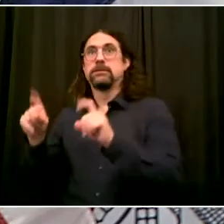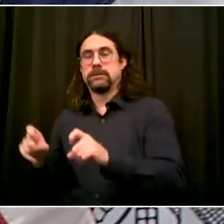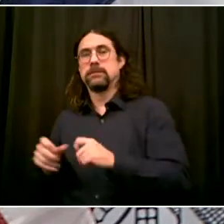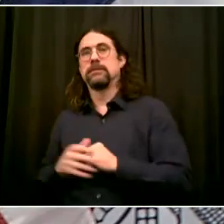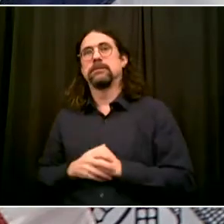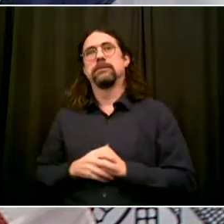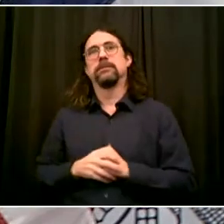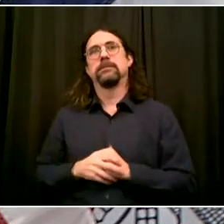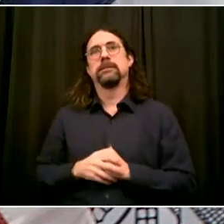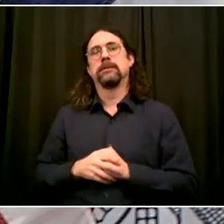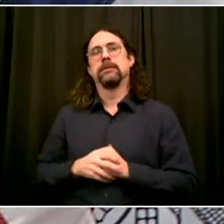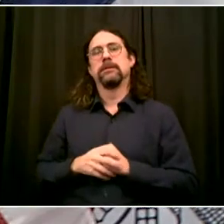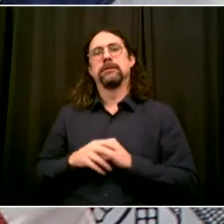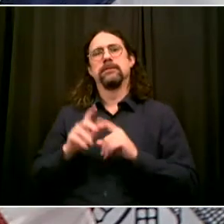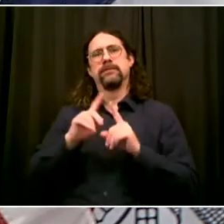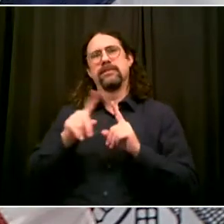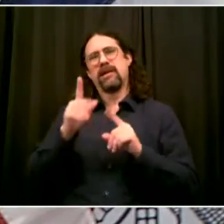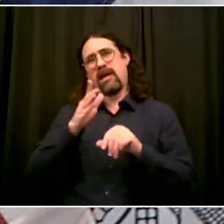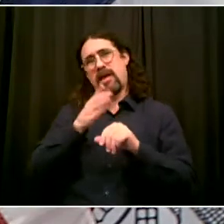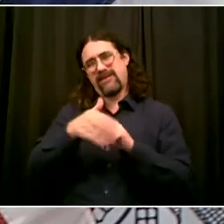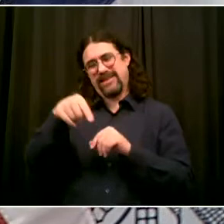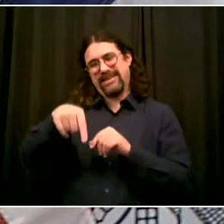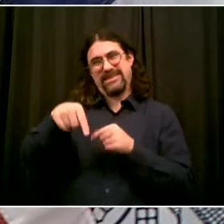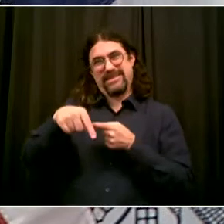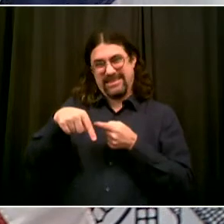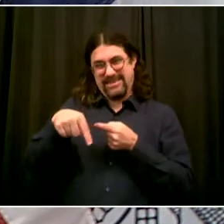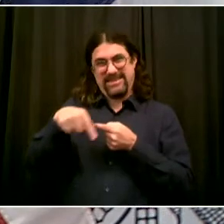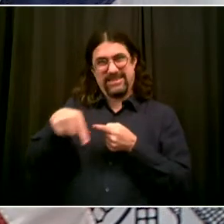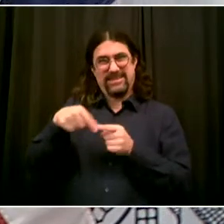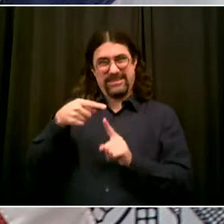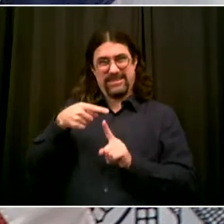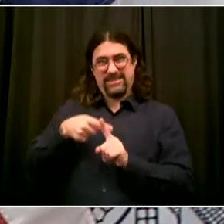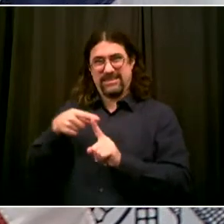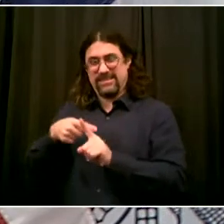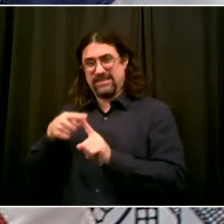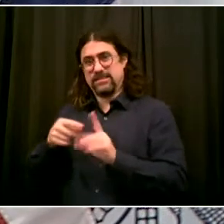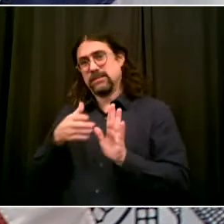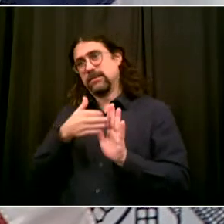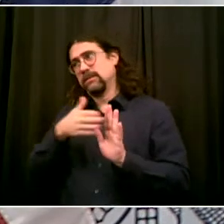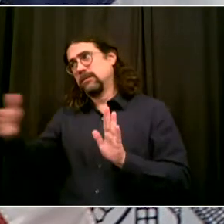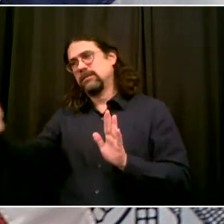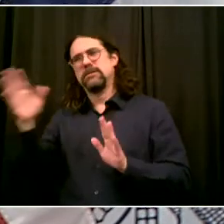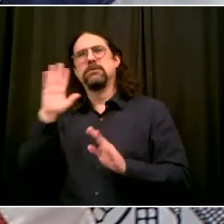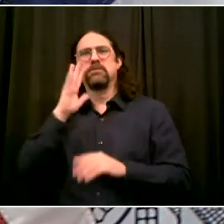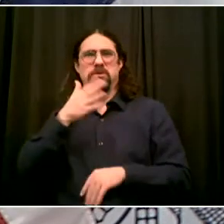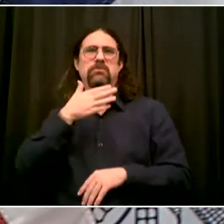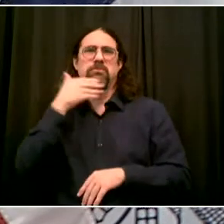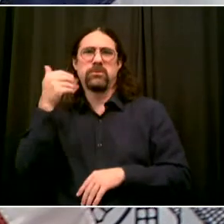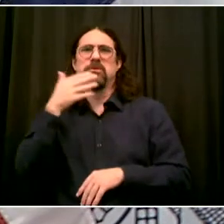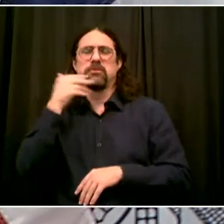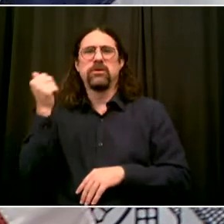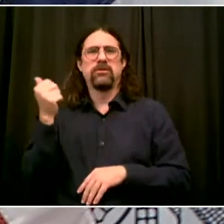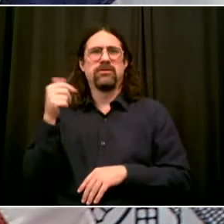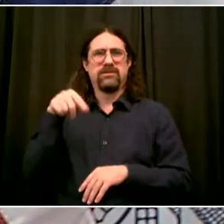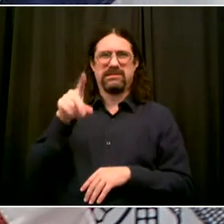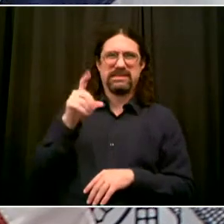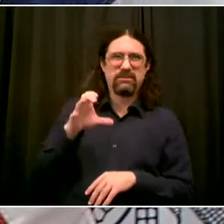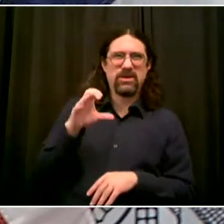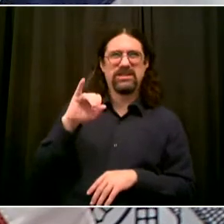ALONG. PARK 24 NEWS.